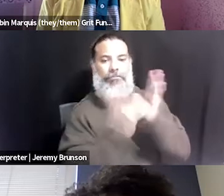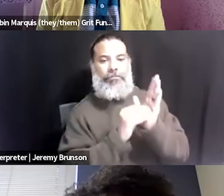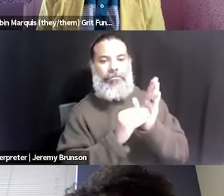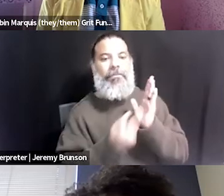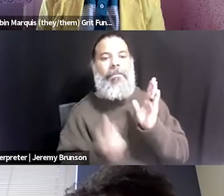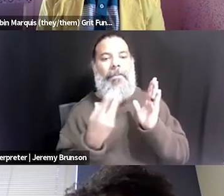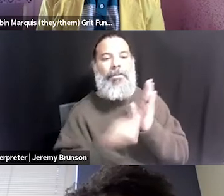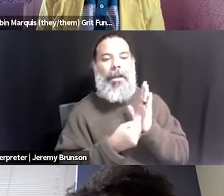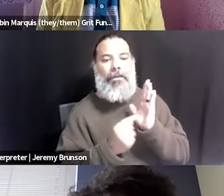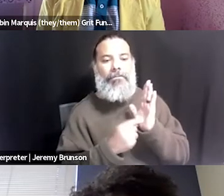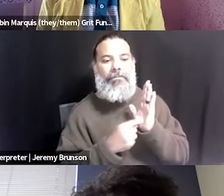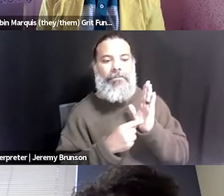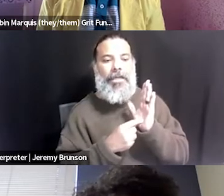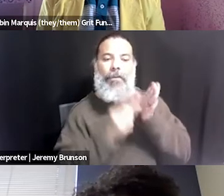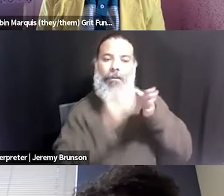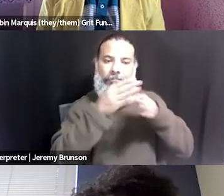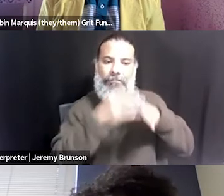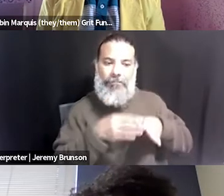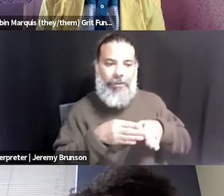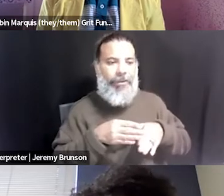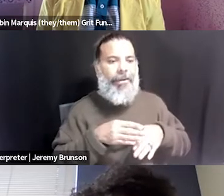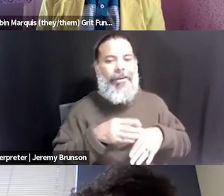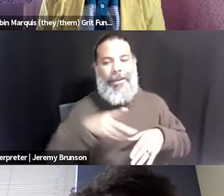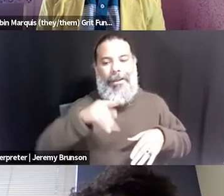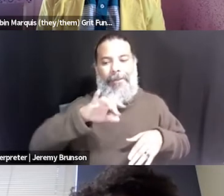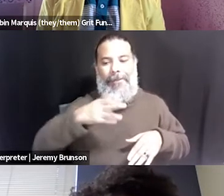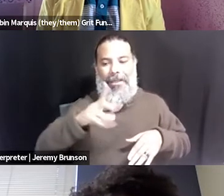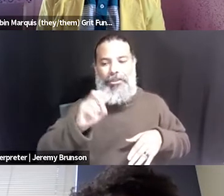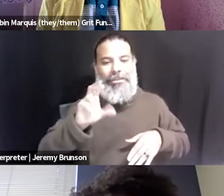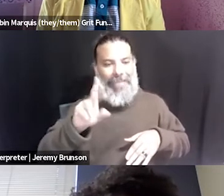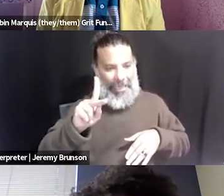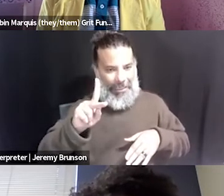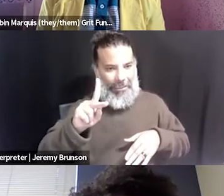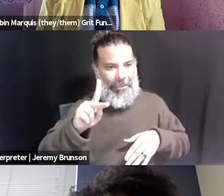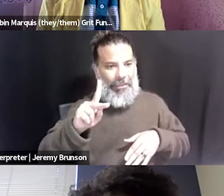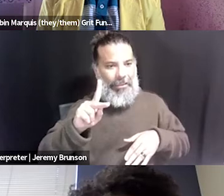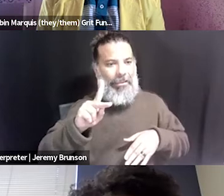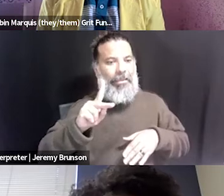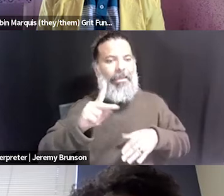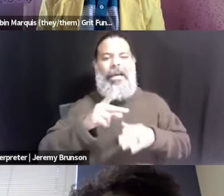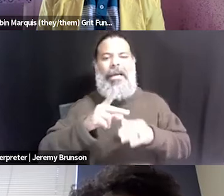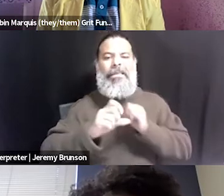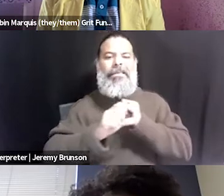We break it down, we create a pitch deck, a sponsorship pitch deck that is basically